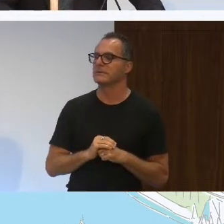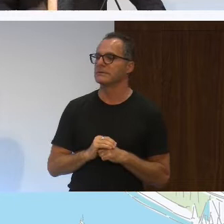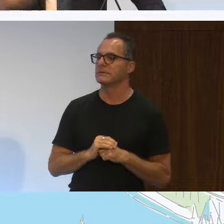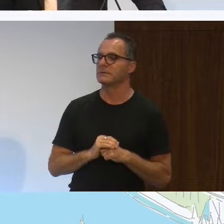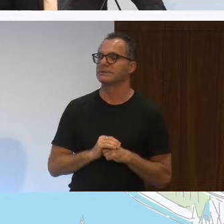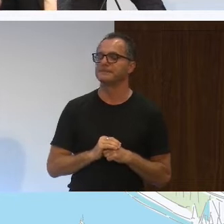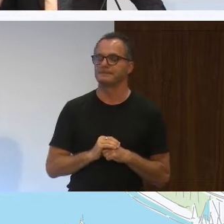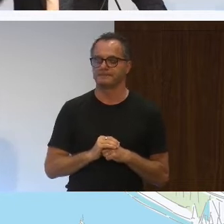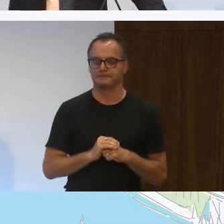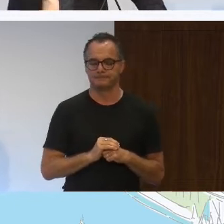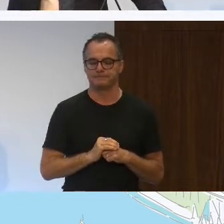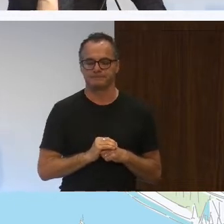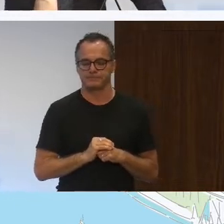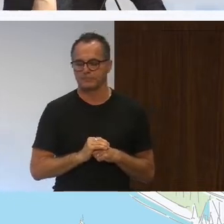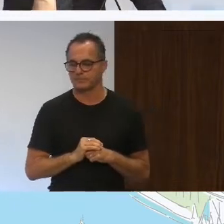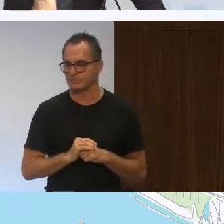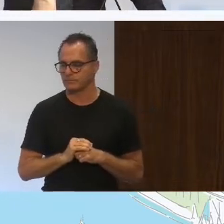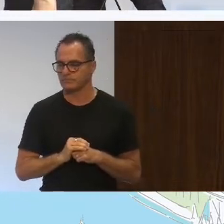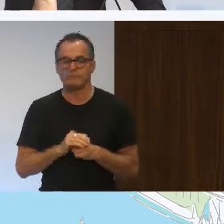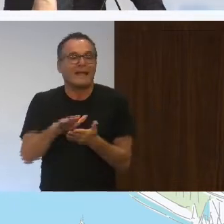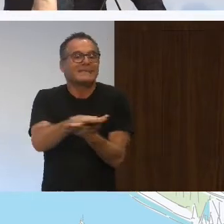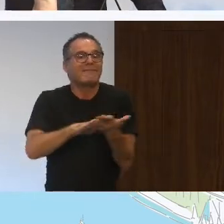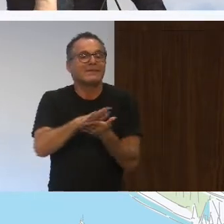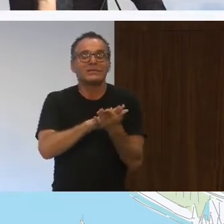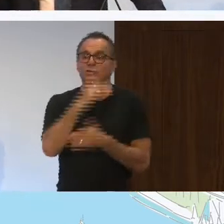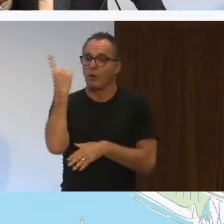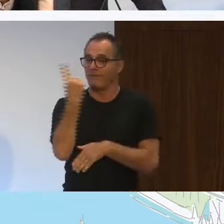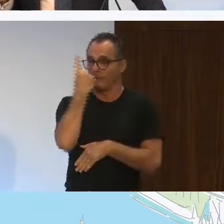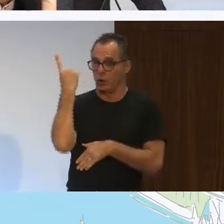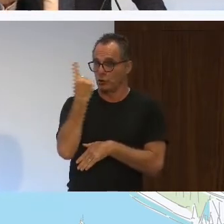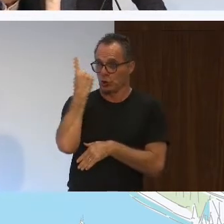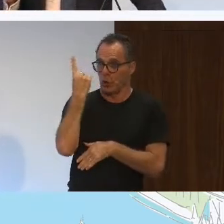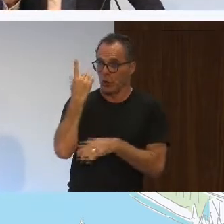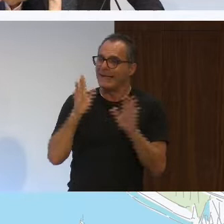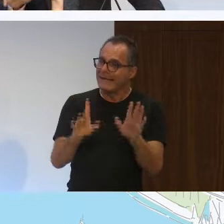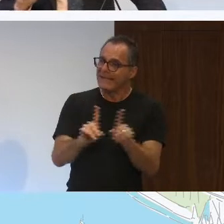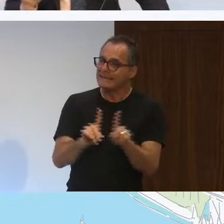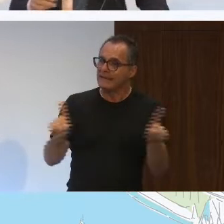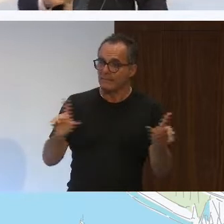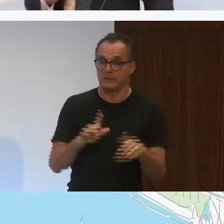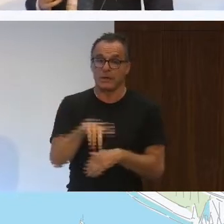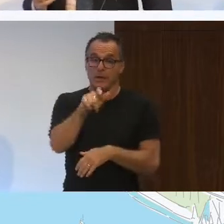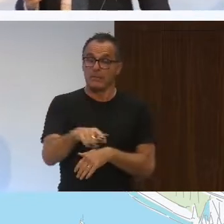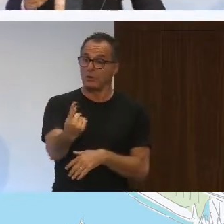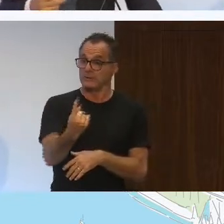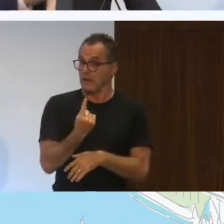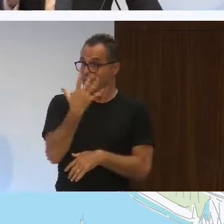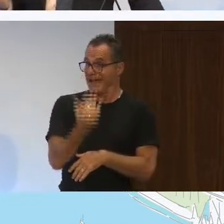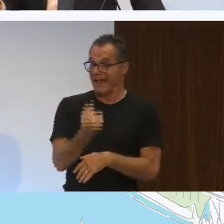well this is my own definition of vertigo, so the perspective is a bit different if the patient comes because of dizziness to a dizzy doctor